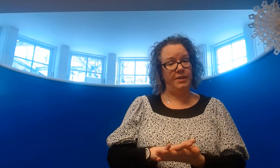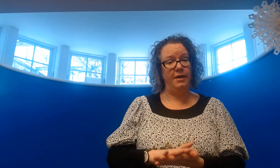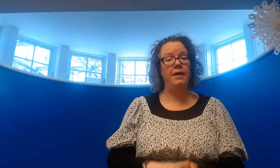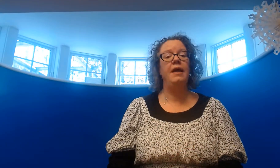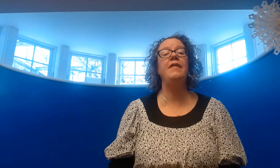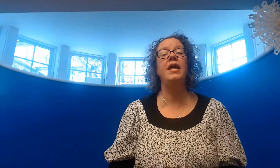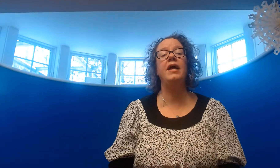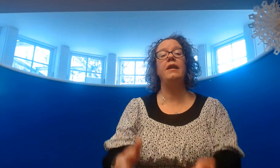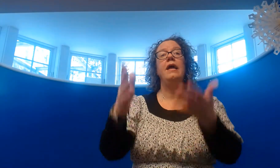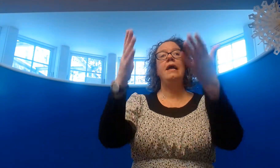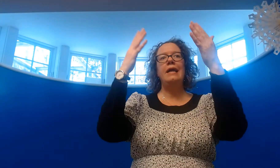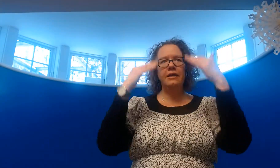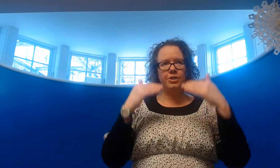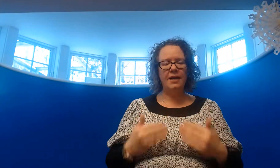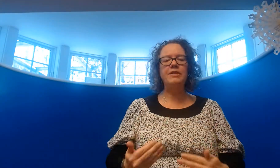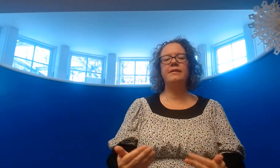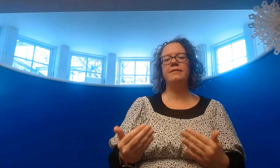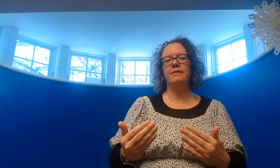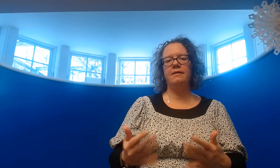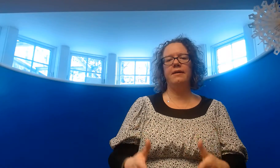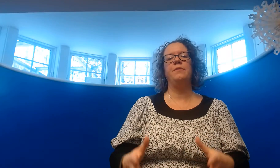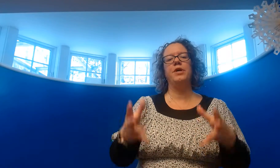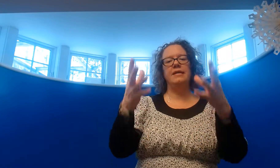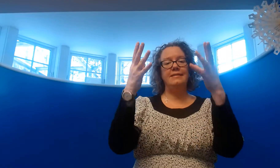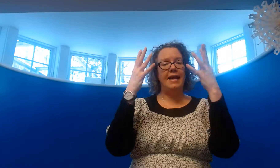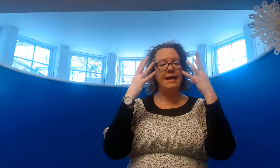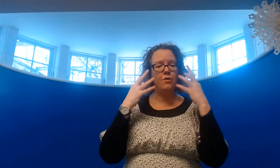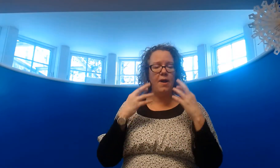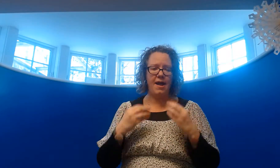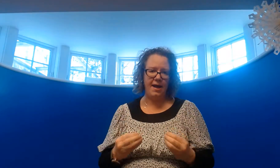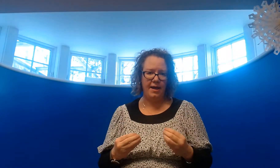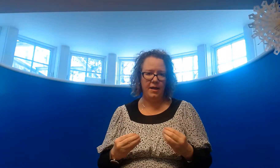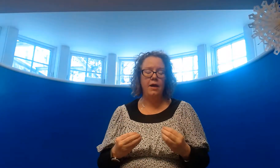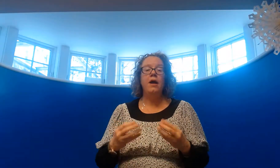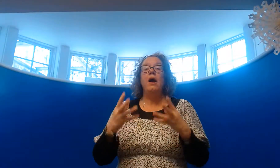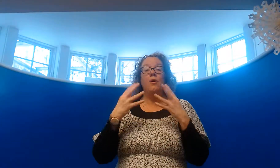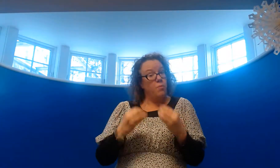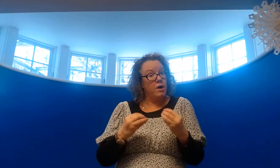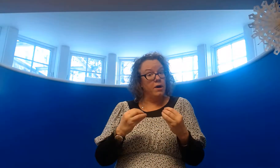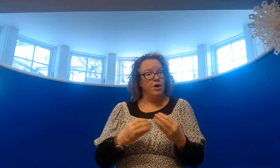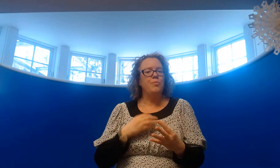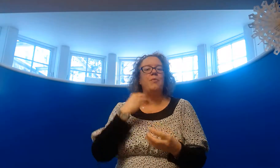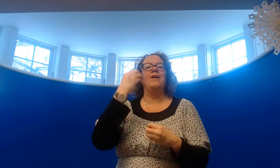it and then each time we sing the song again we're going to take away a word but we're